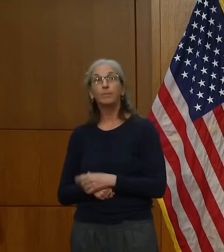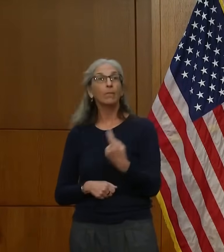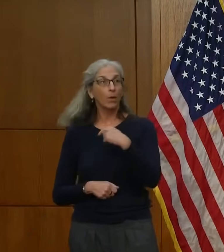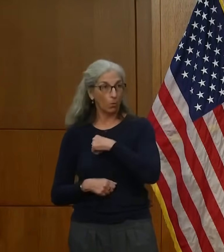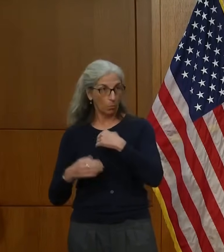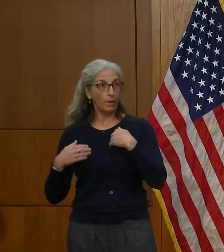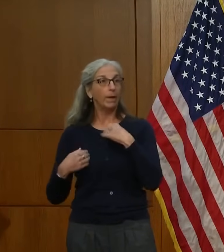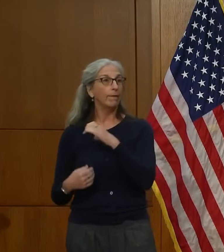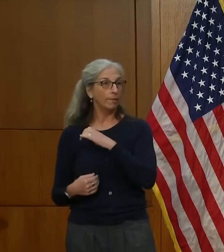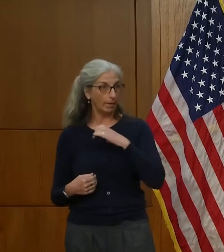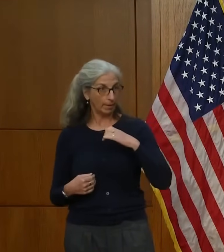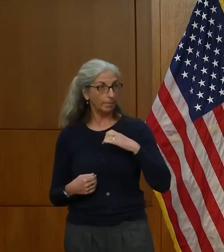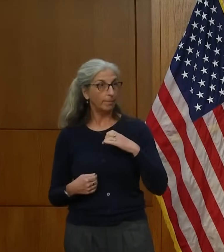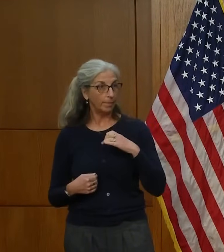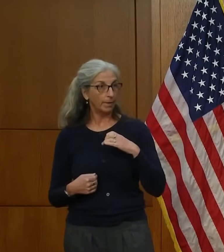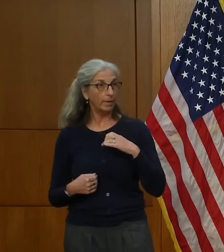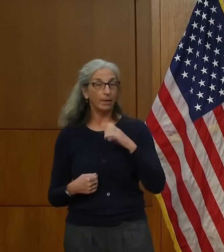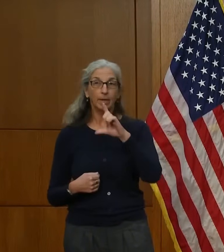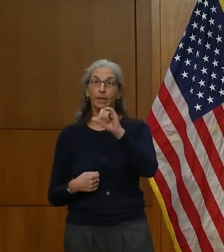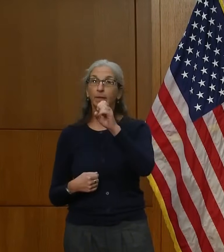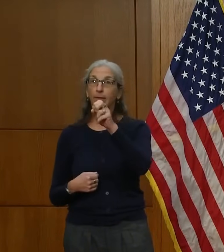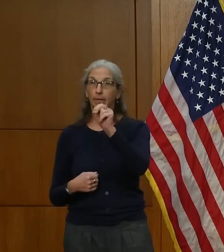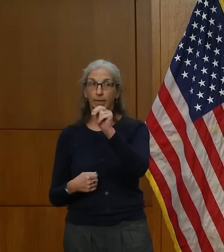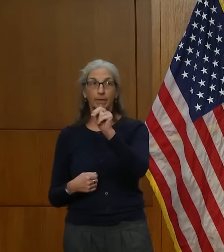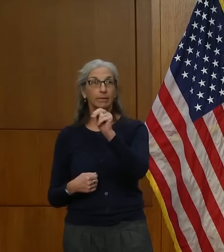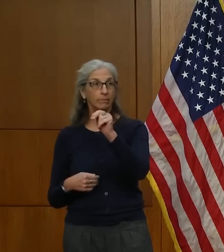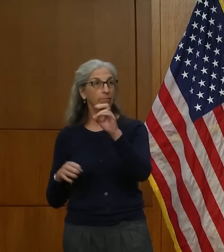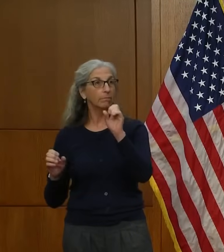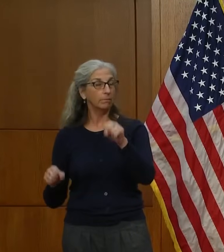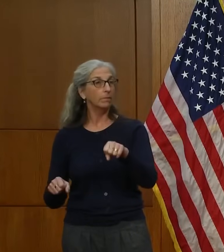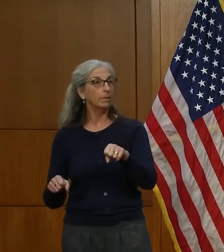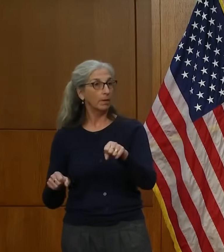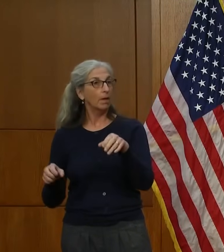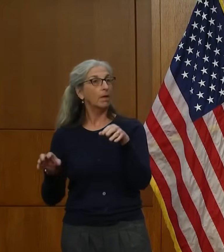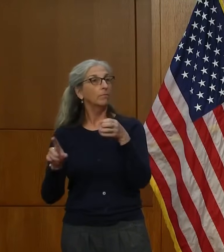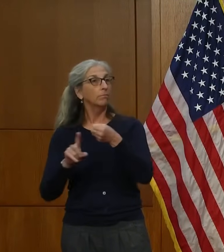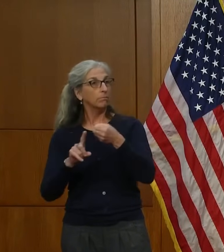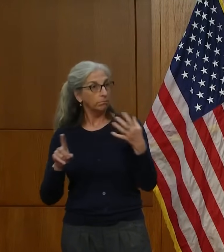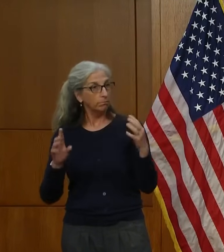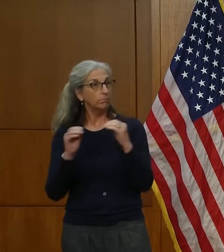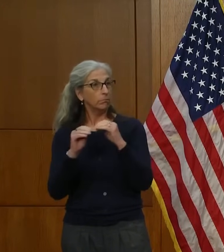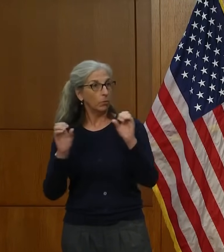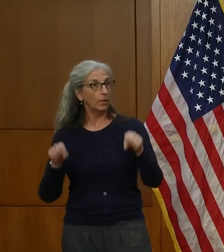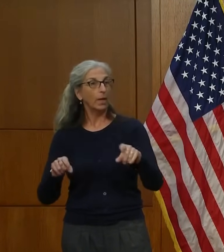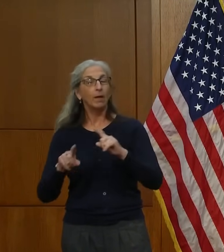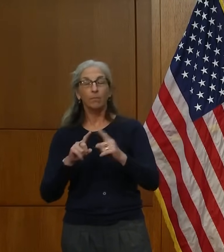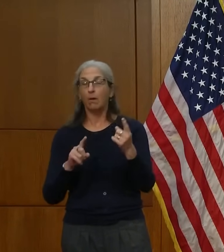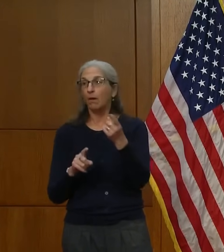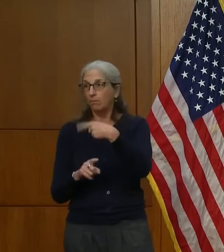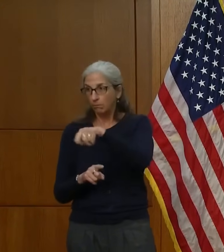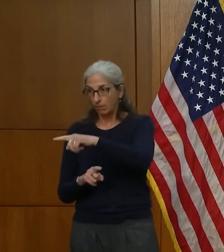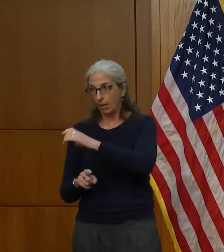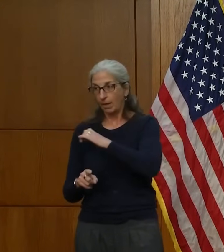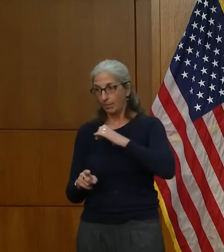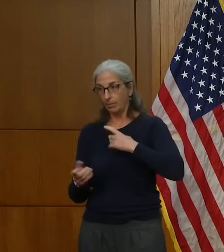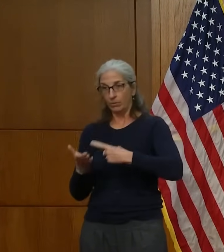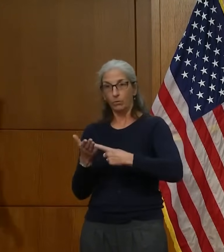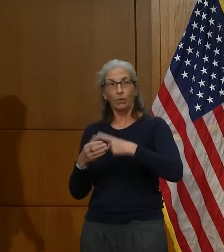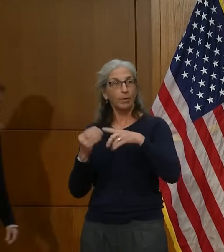YEAH, THAT'S A GREAT QUESTION. ALAN, DO YOU WANNA. ADDRESS THAT, BUT WE DO HAVE A